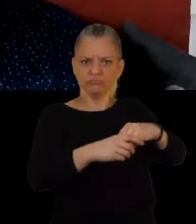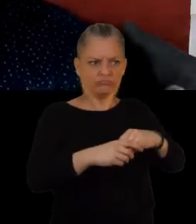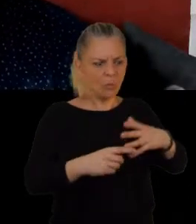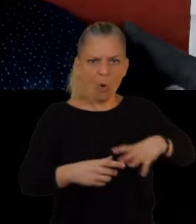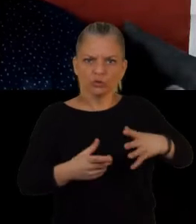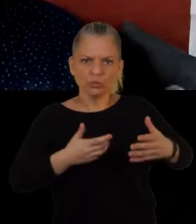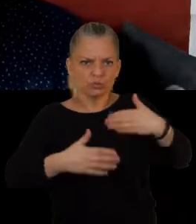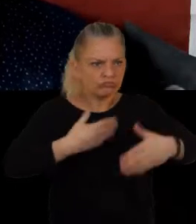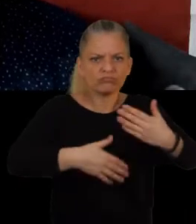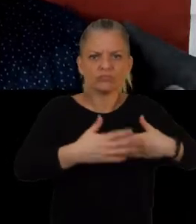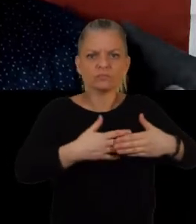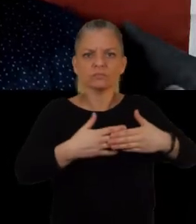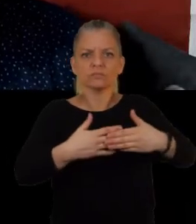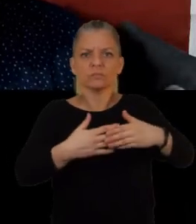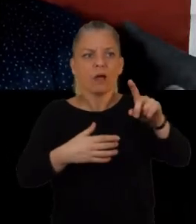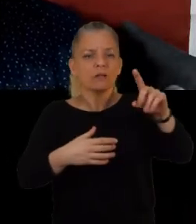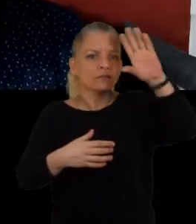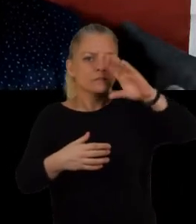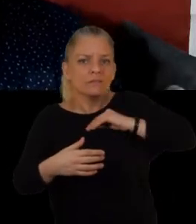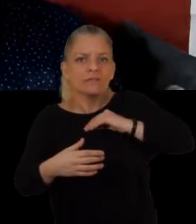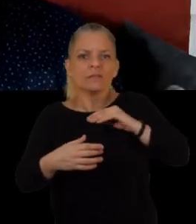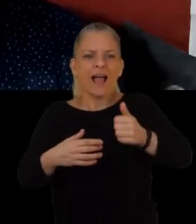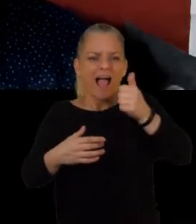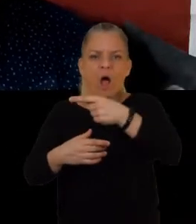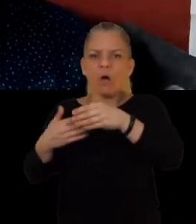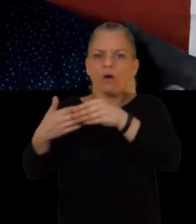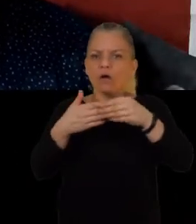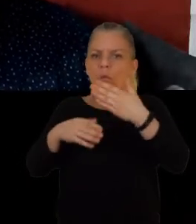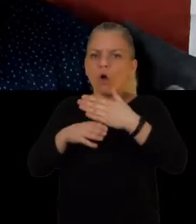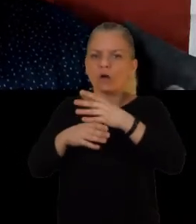was really on board and you can't underestimate that but also we told the story of how having